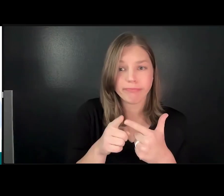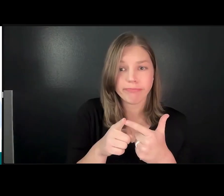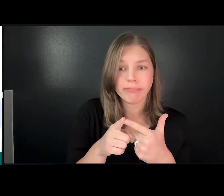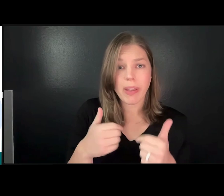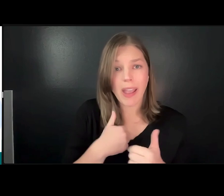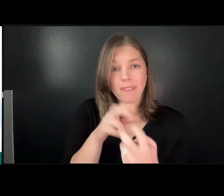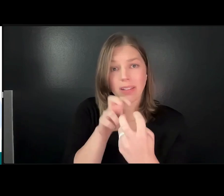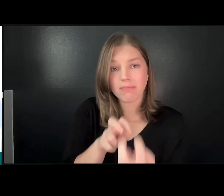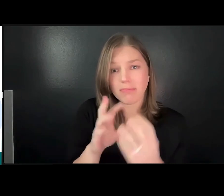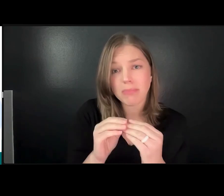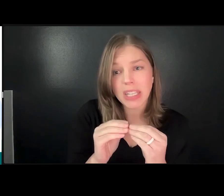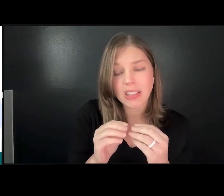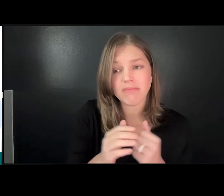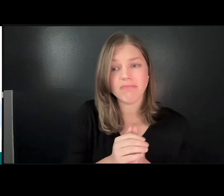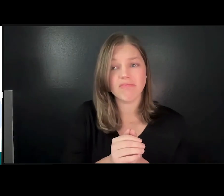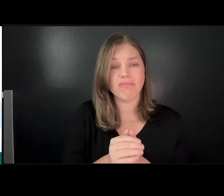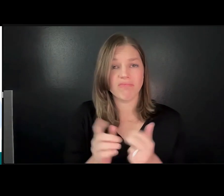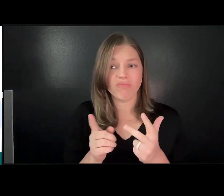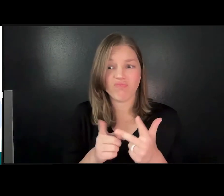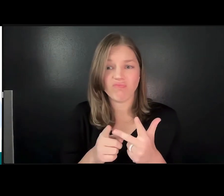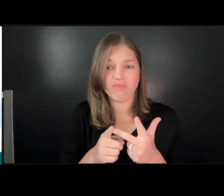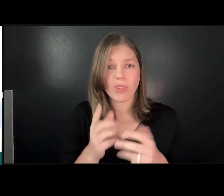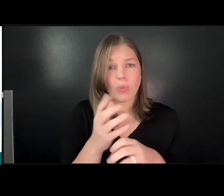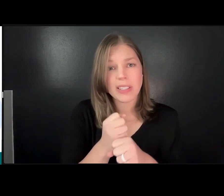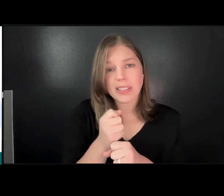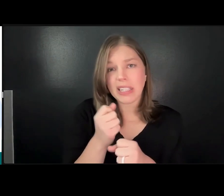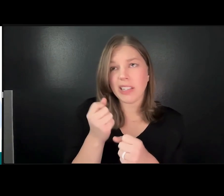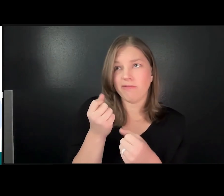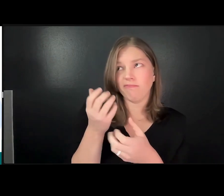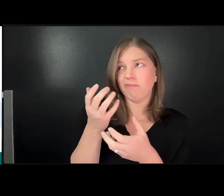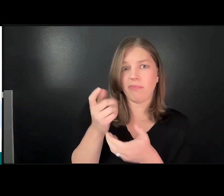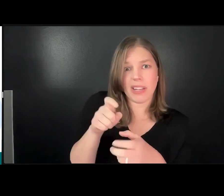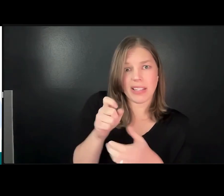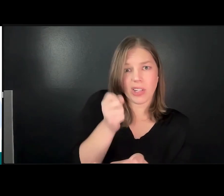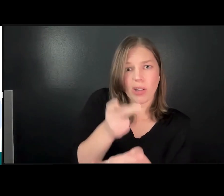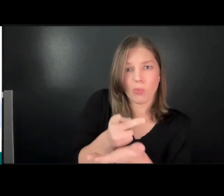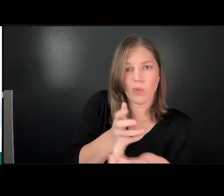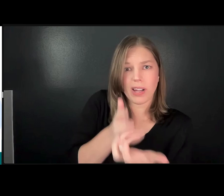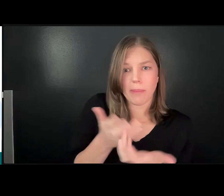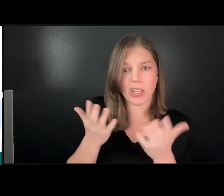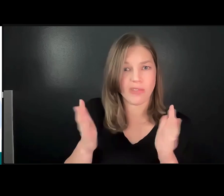That initial meeting has to take place. And then they have to jump through all of those hoops